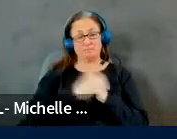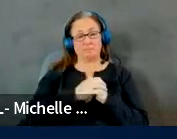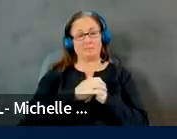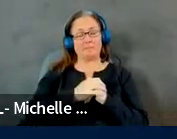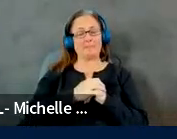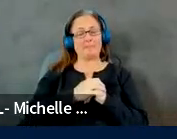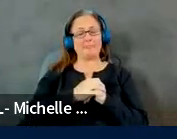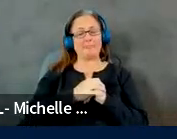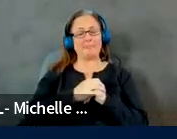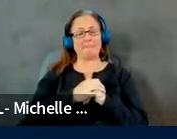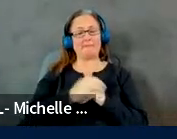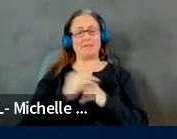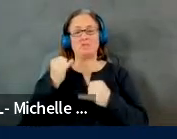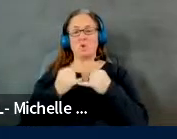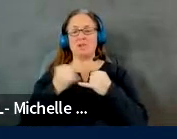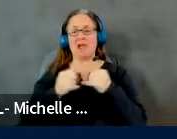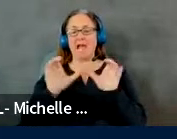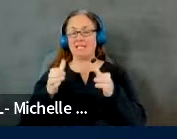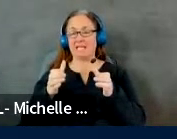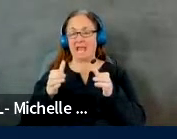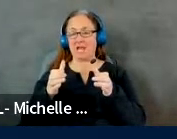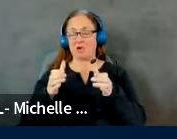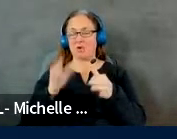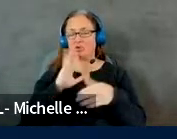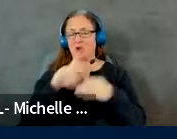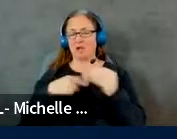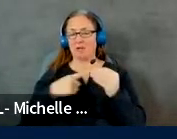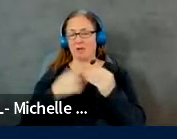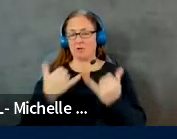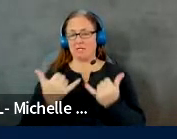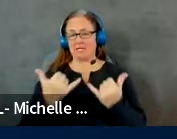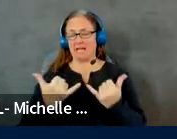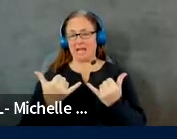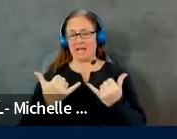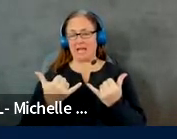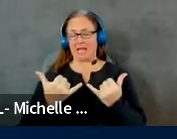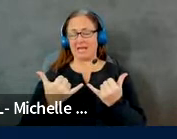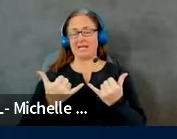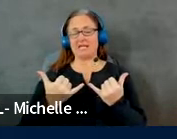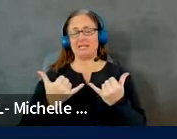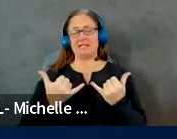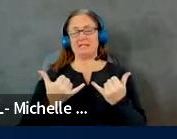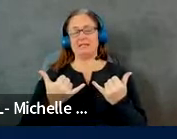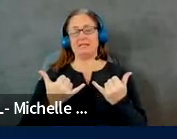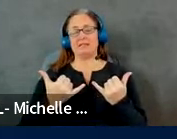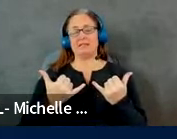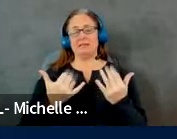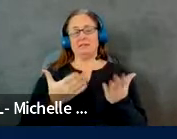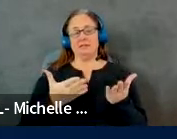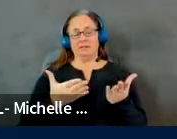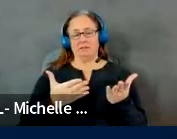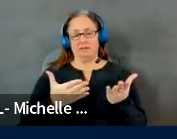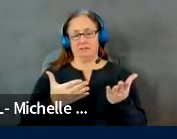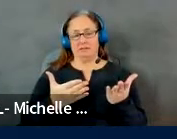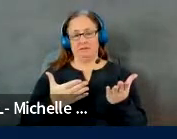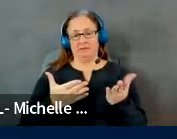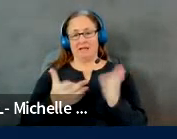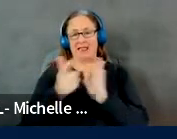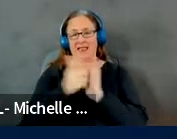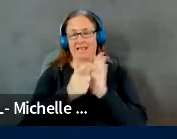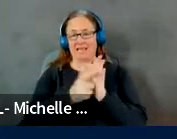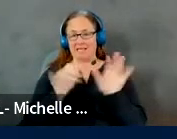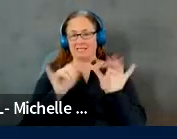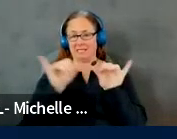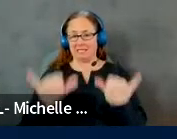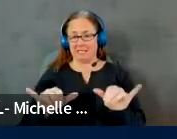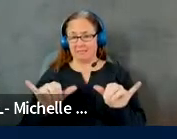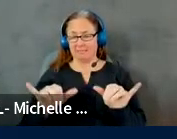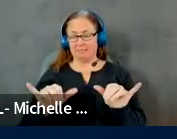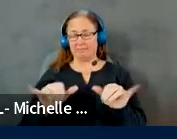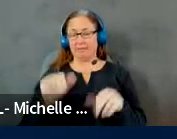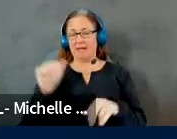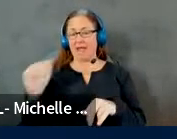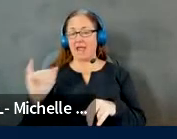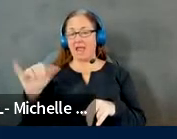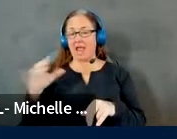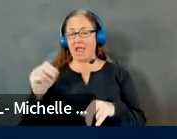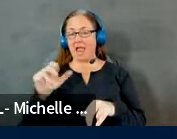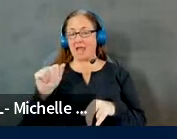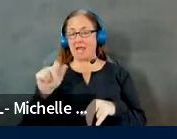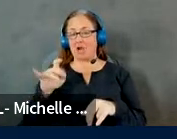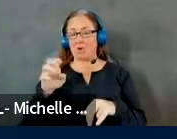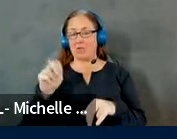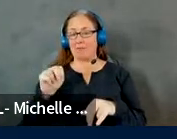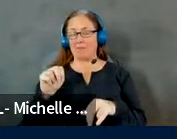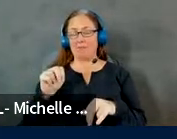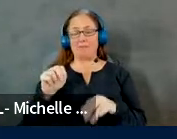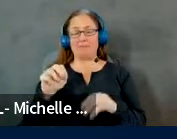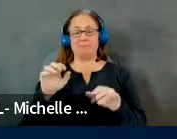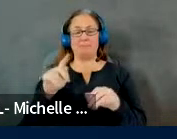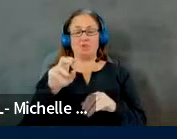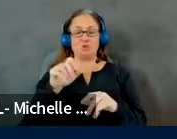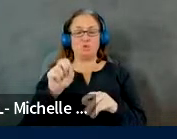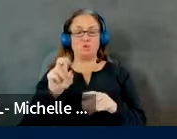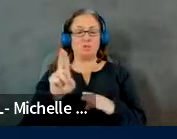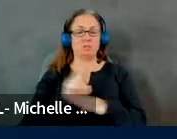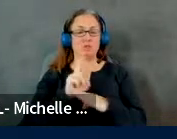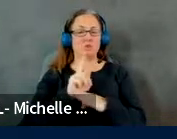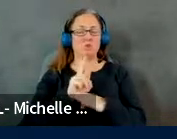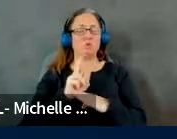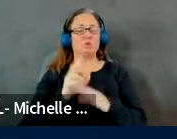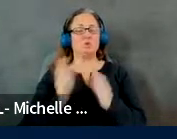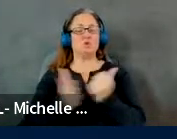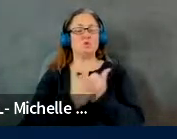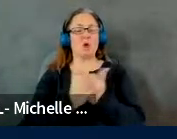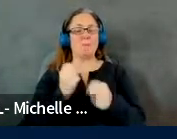The last category I'm going to speak on at this time is the legal system. In the context